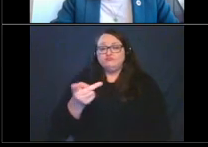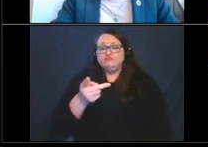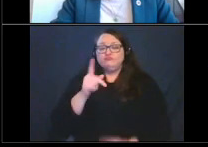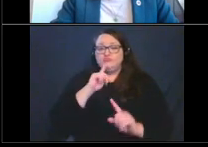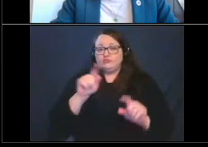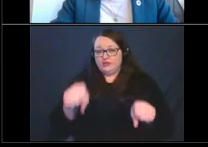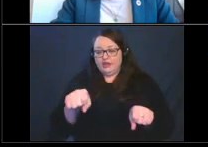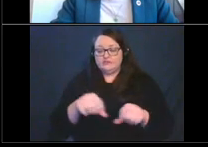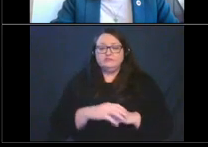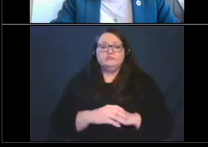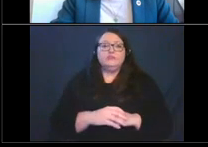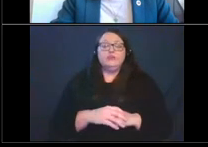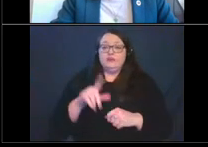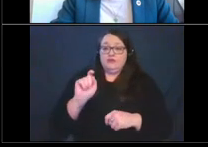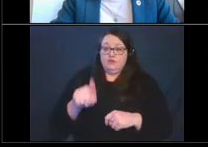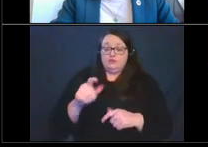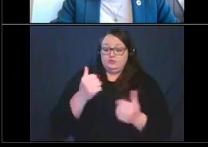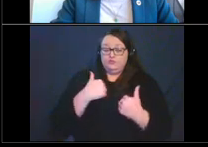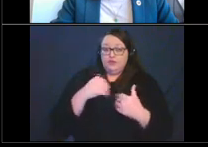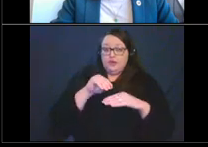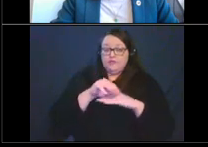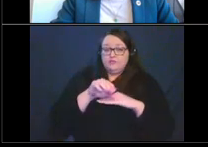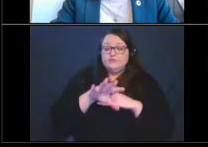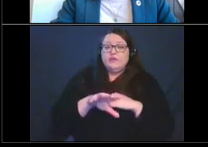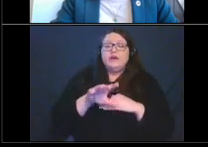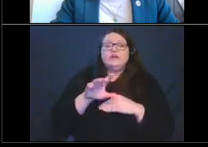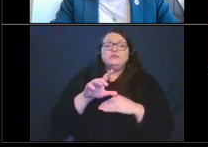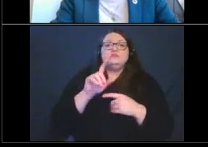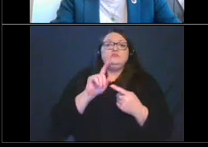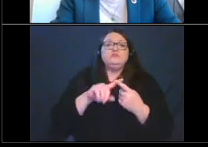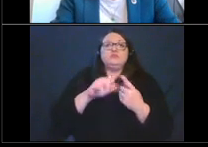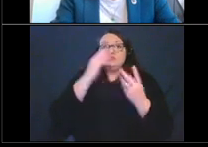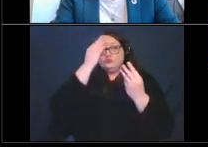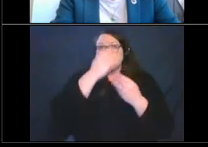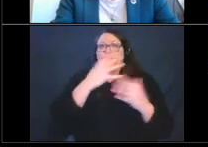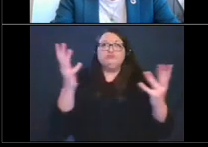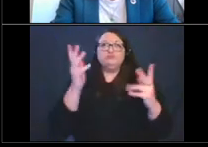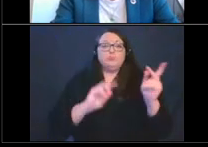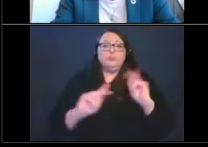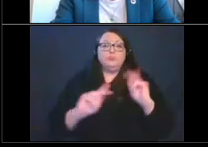do you have advice for, to message to the public for a lower HeatRisk level? Obviously